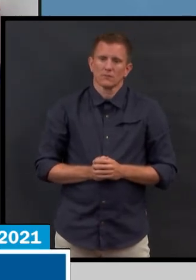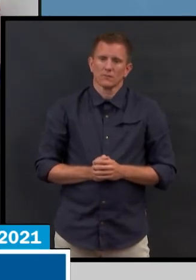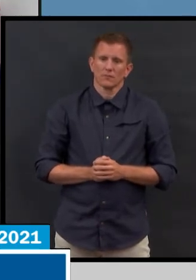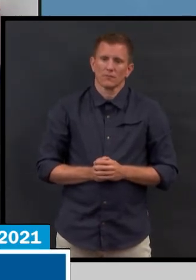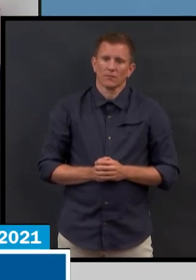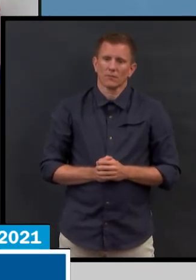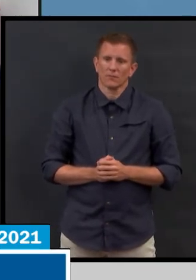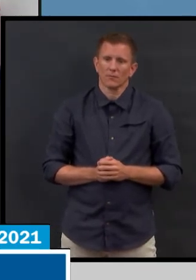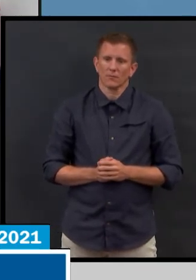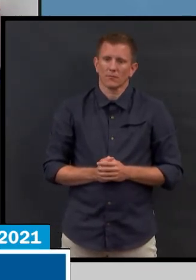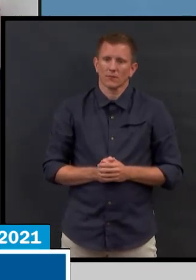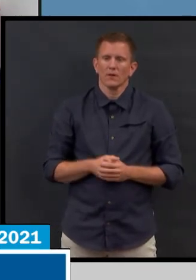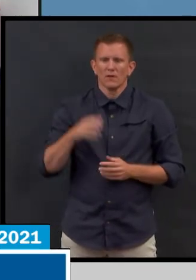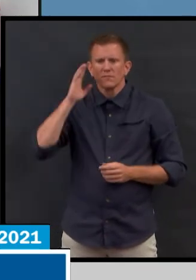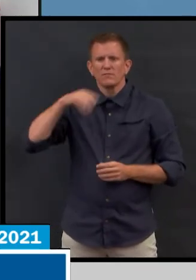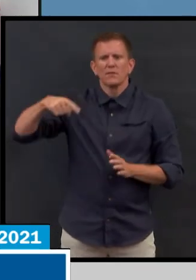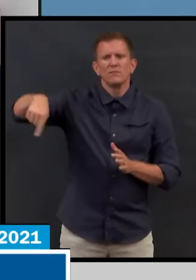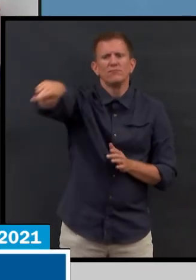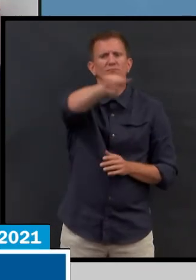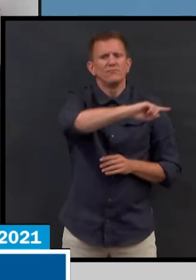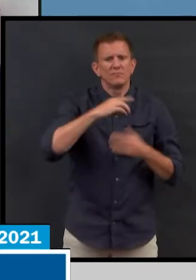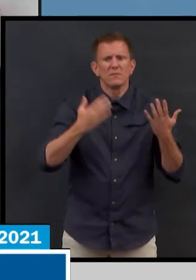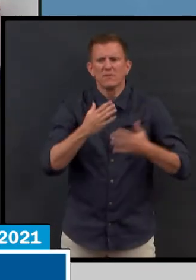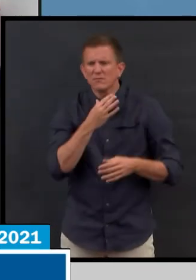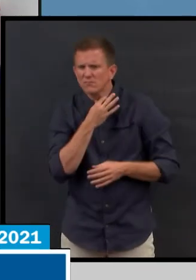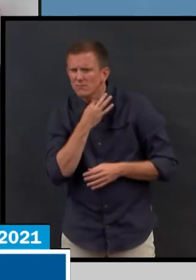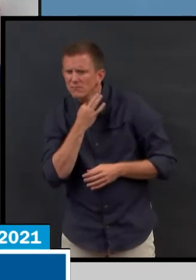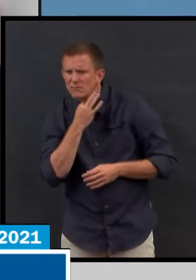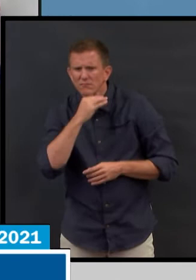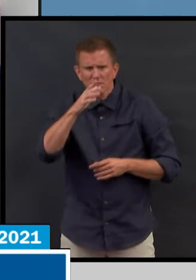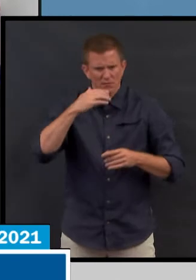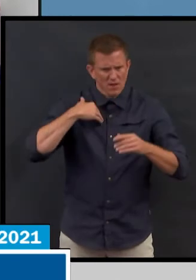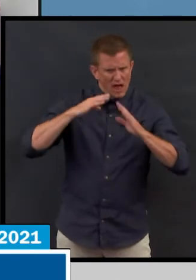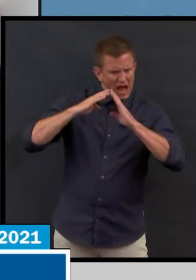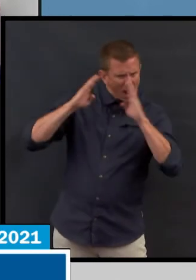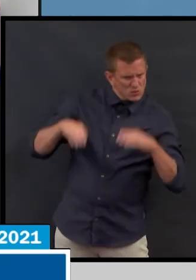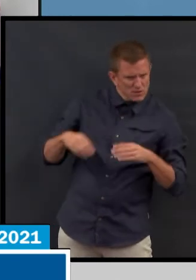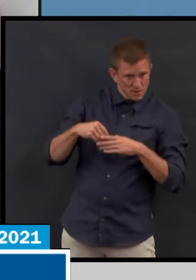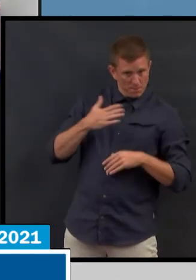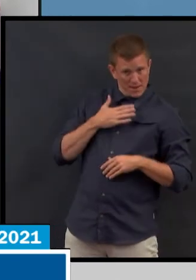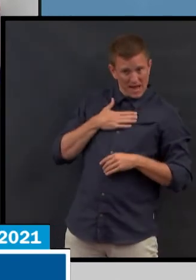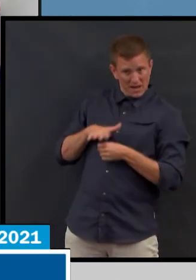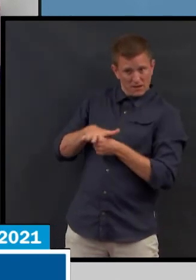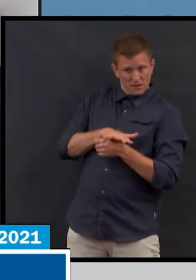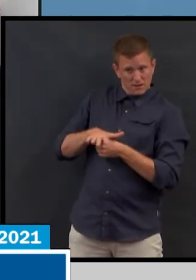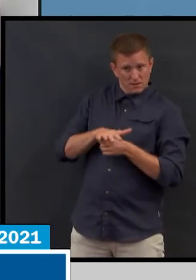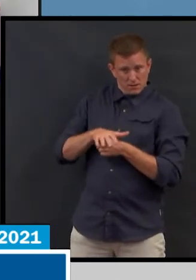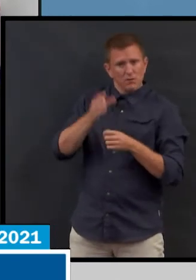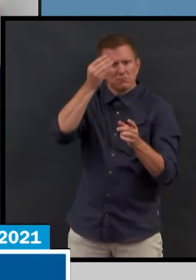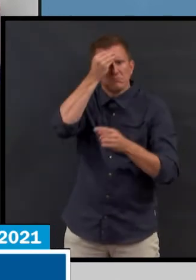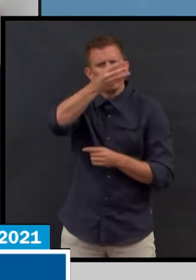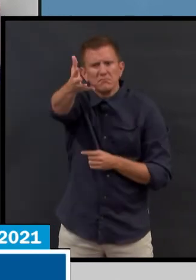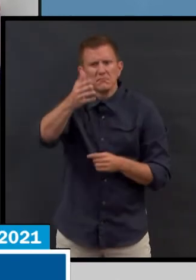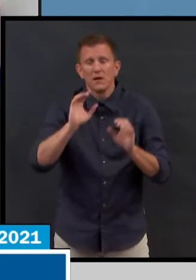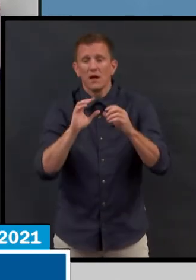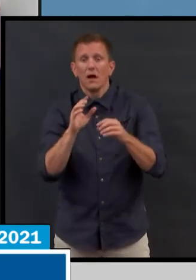in district 8 there are a lot of affordable rental and home ownership homes here that